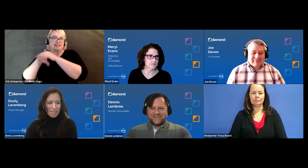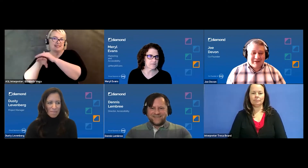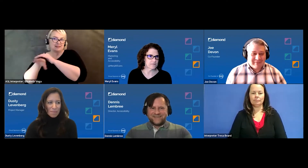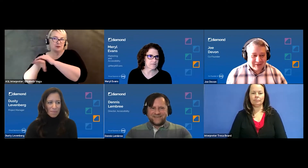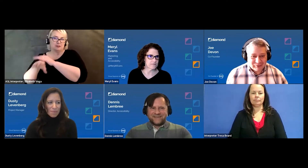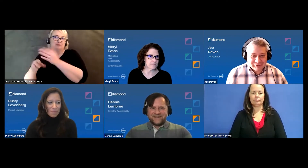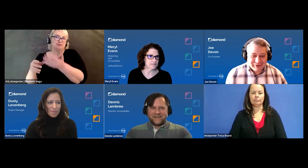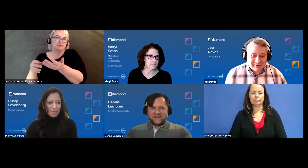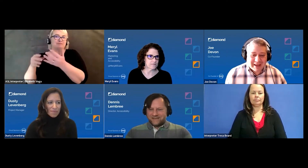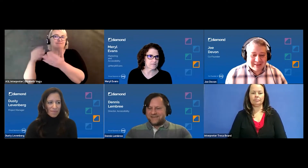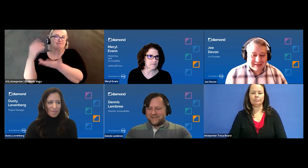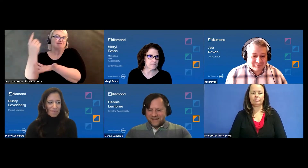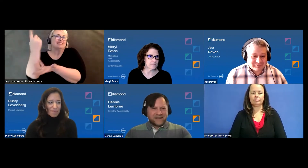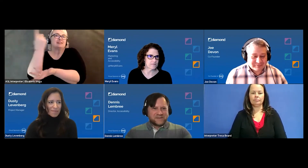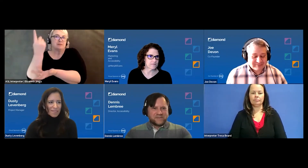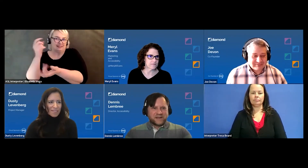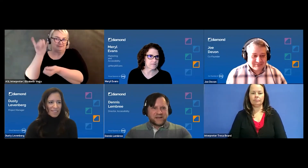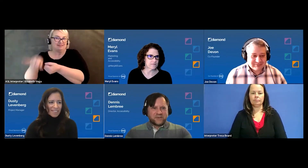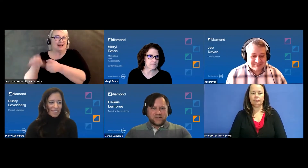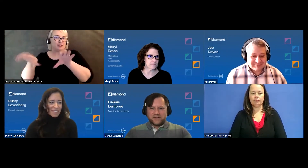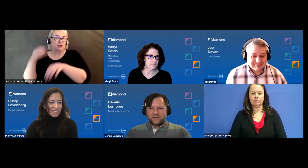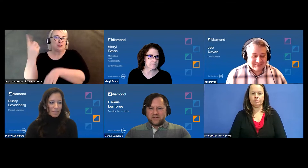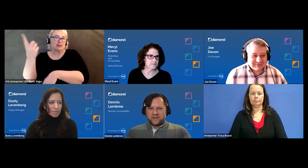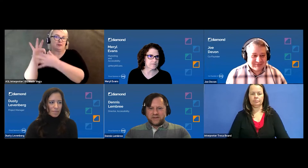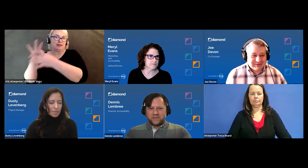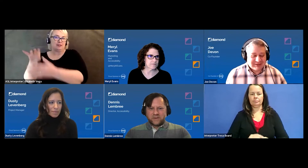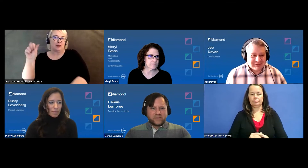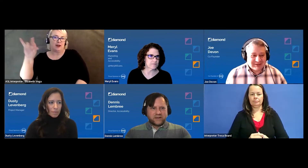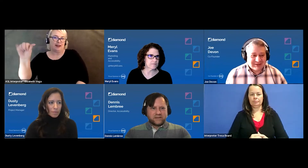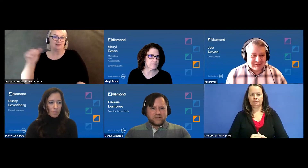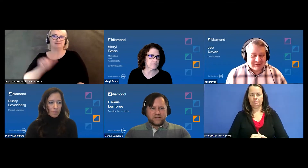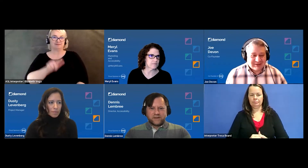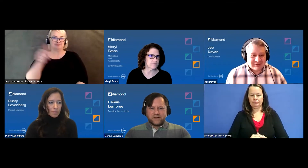Dennis Lembree: That last point would be a worthwhile effort.